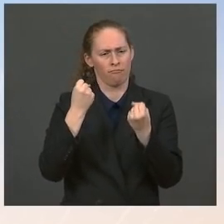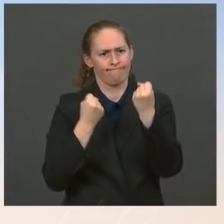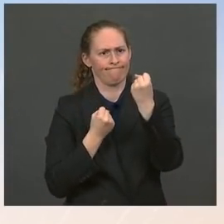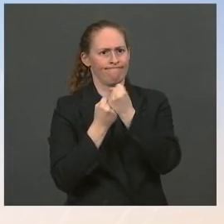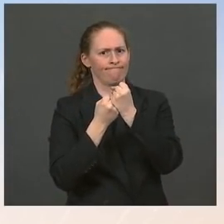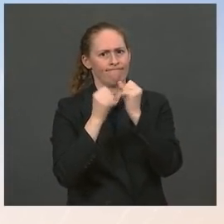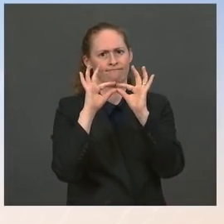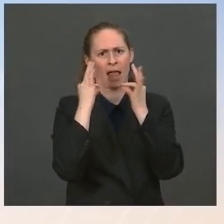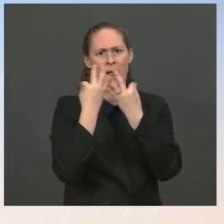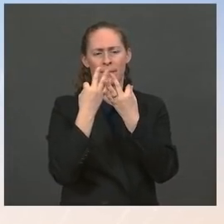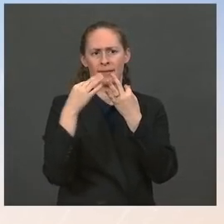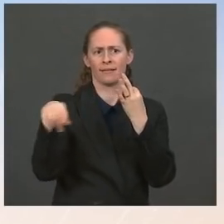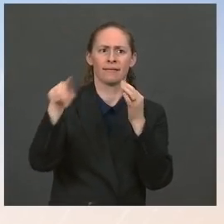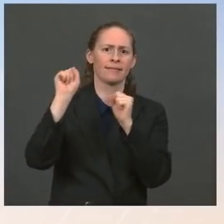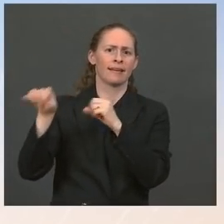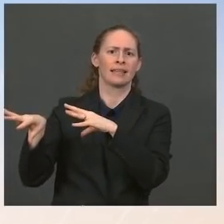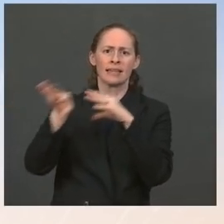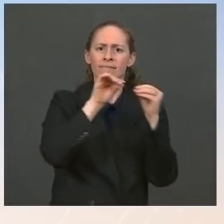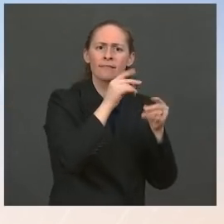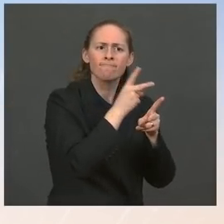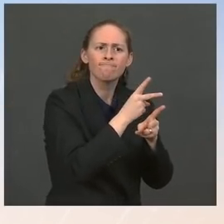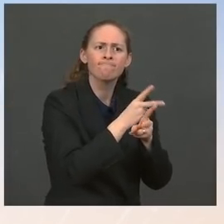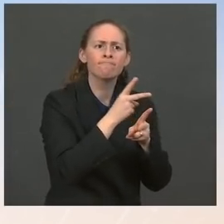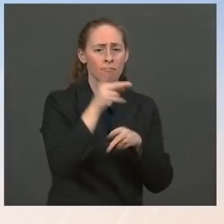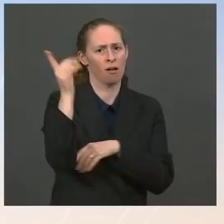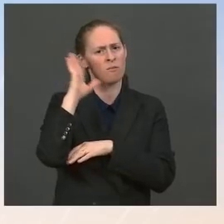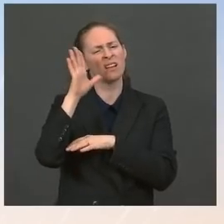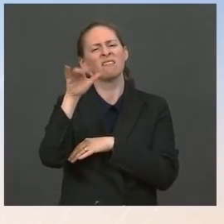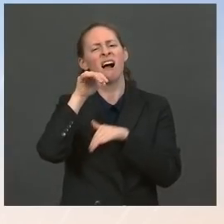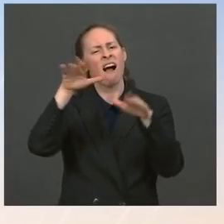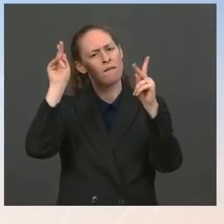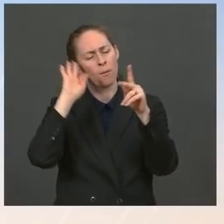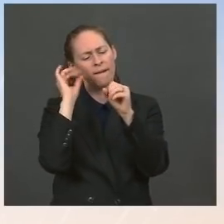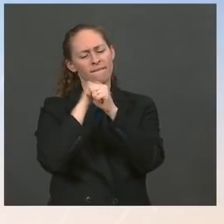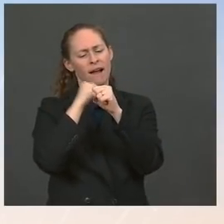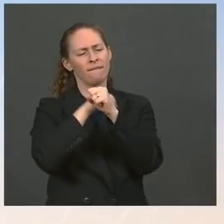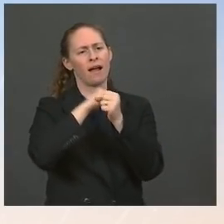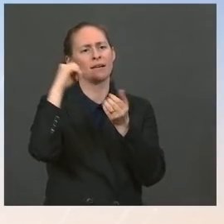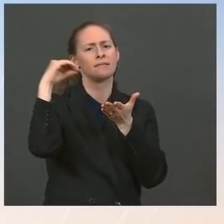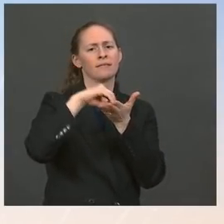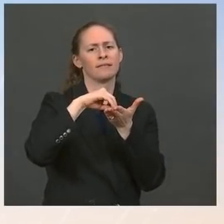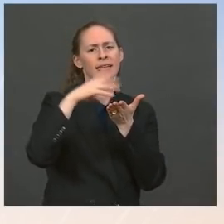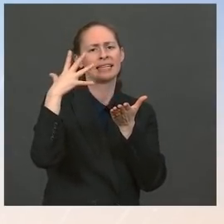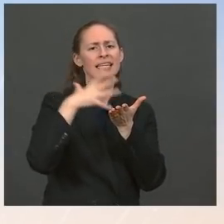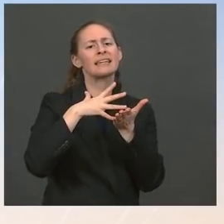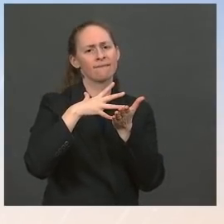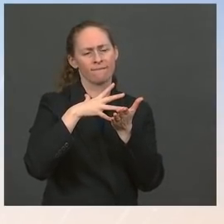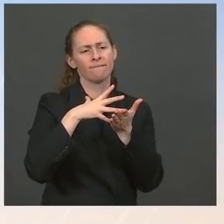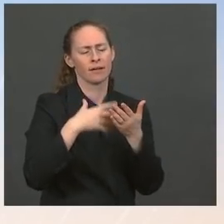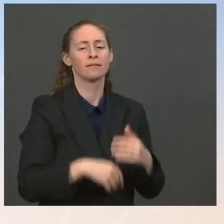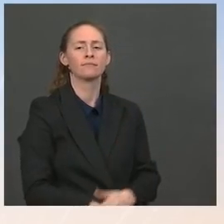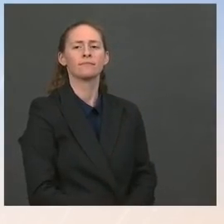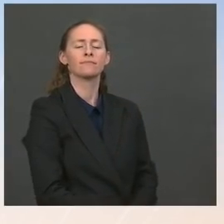and will continue to fight for it. The Press: Thank you. And -- Secretary Buttigieg: And the importance of it is that it's -- you know, it's not -- it's talked about as "time off."